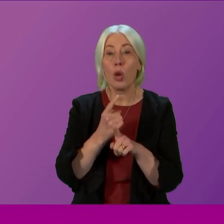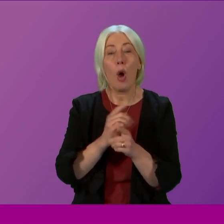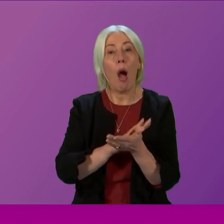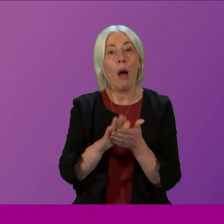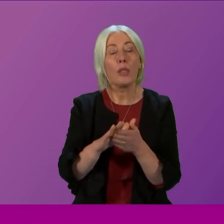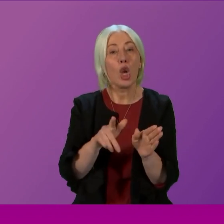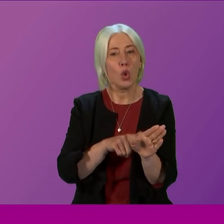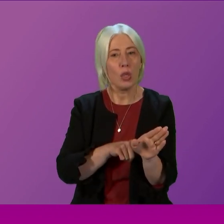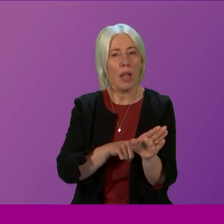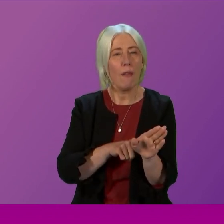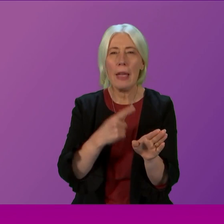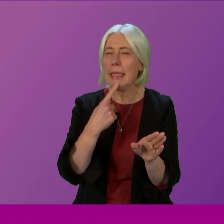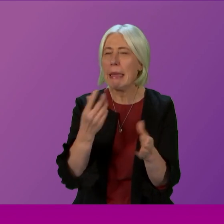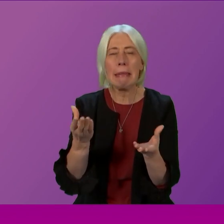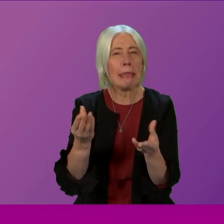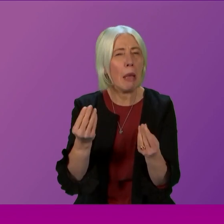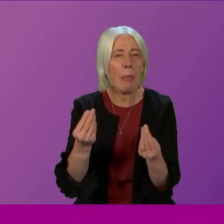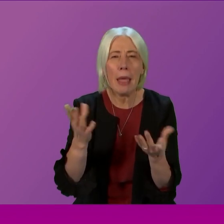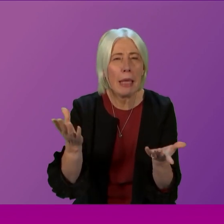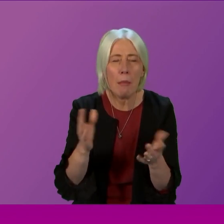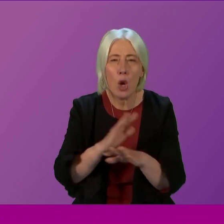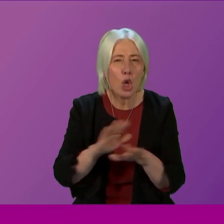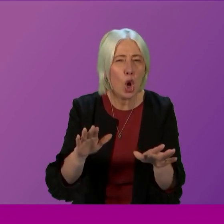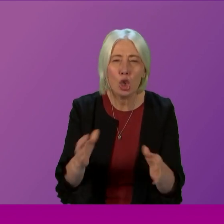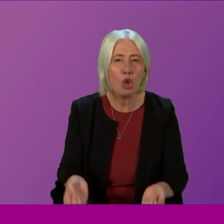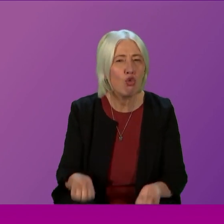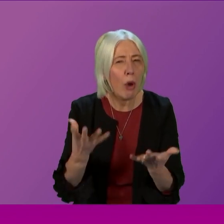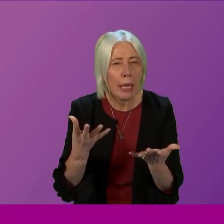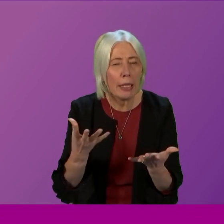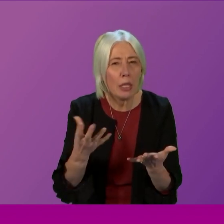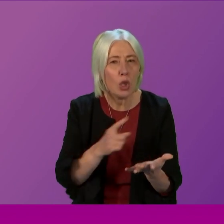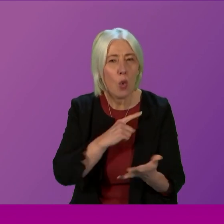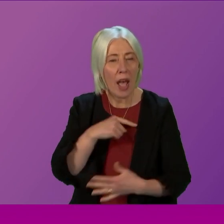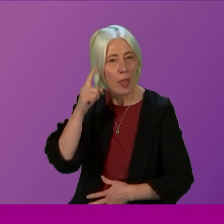said something about how there had not been any strikes because—she thinks—he is so brilliant.